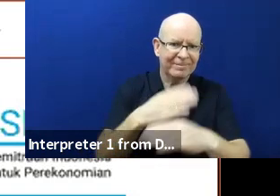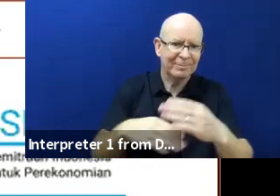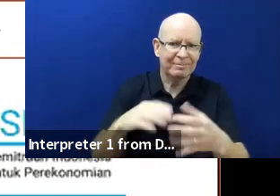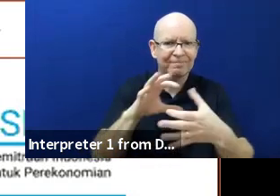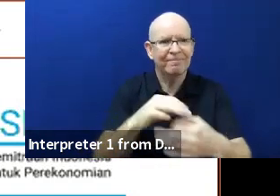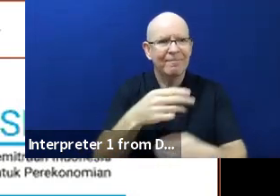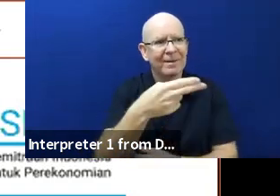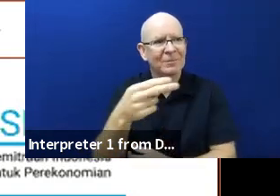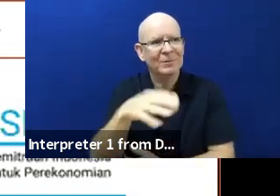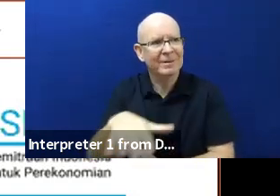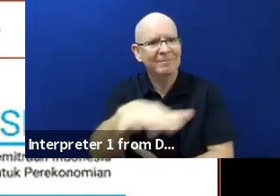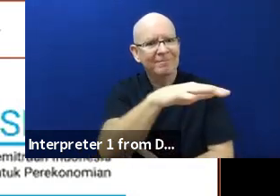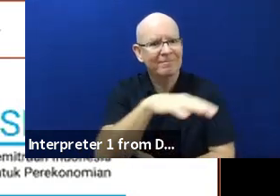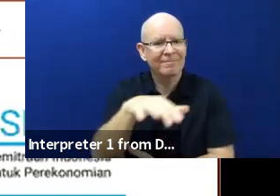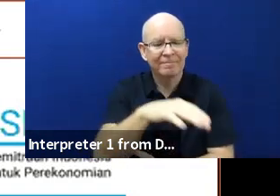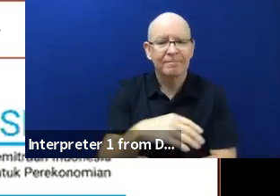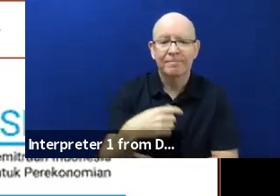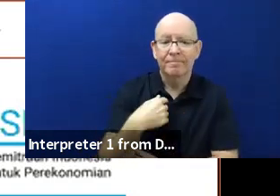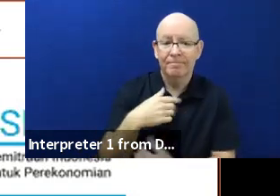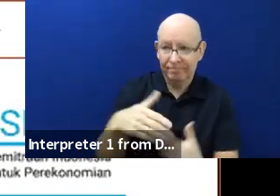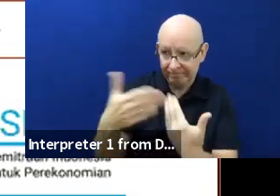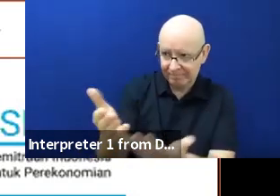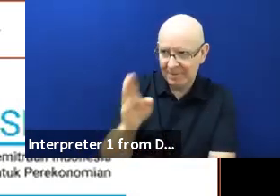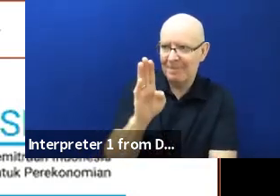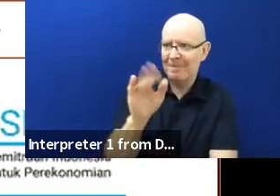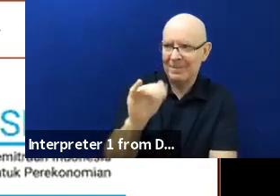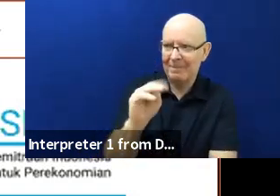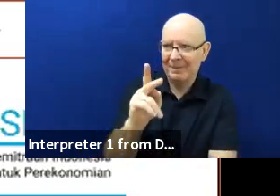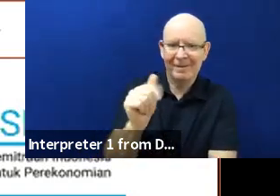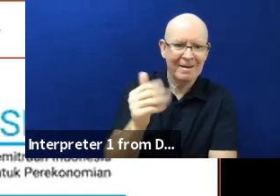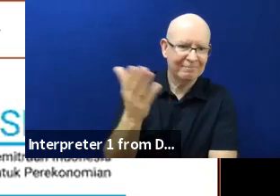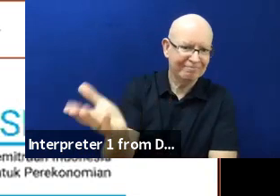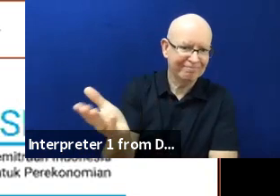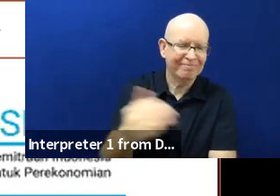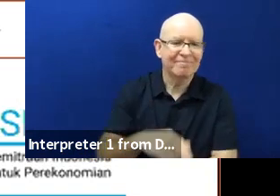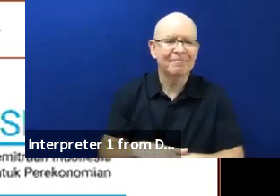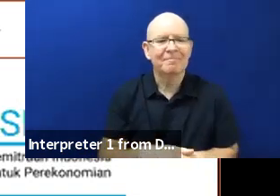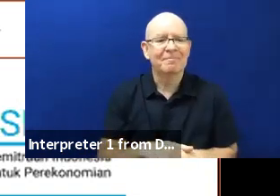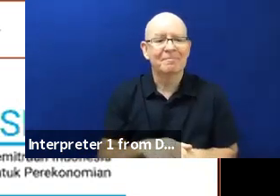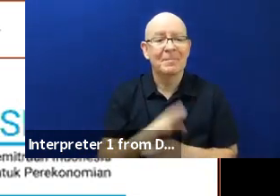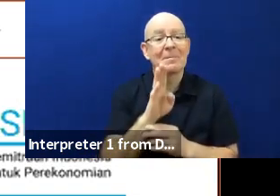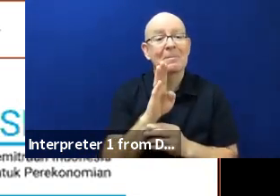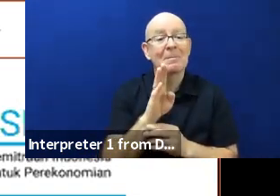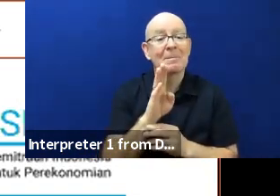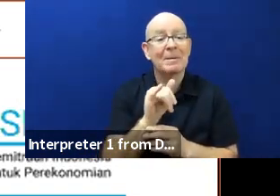inviting us to share our experiences. We are delighted to be here and to share what we're